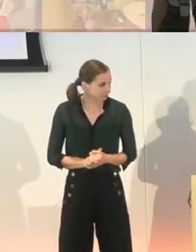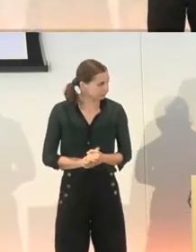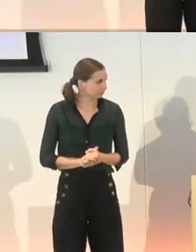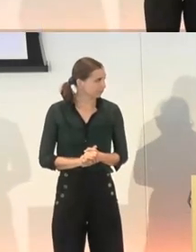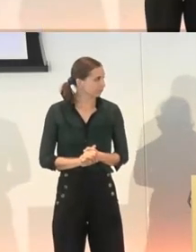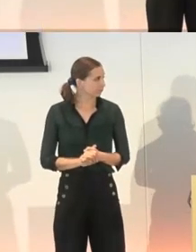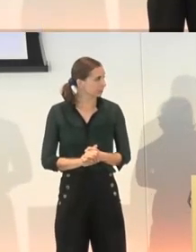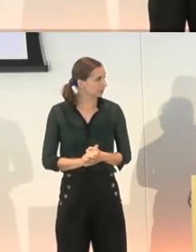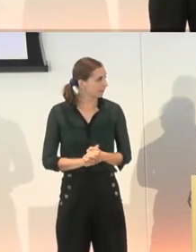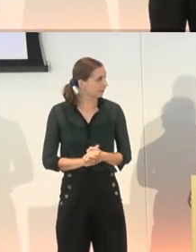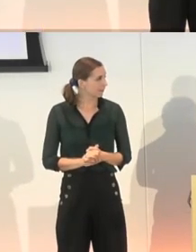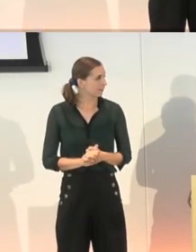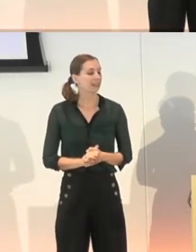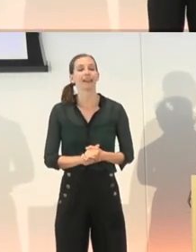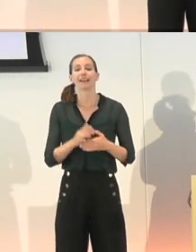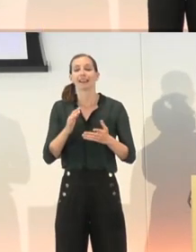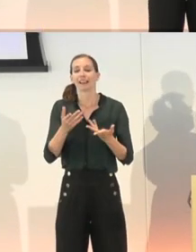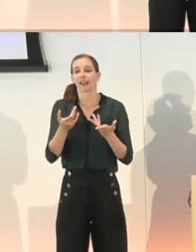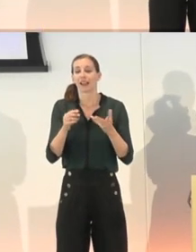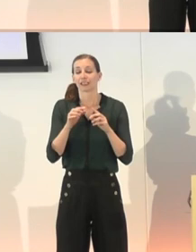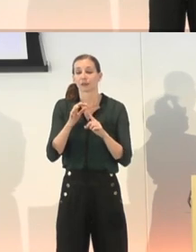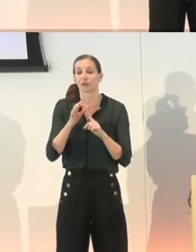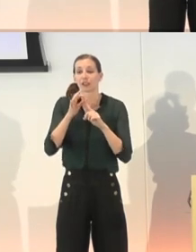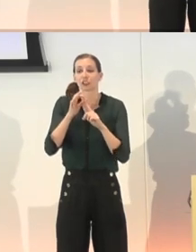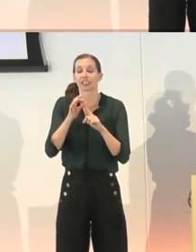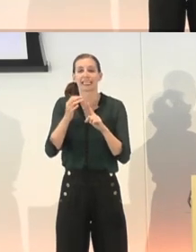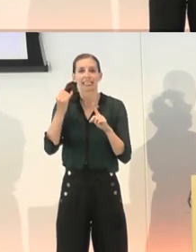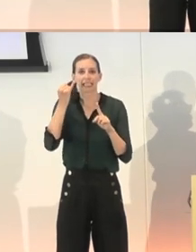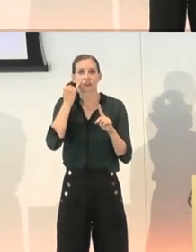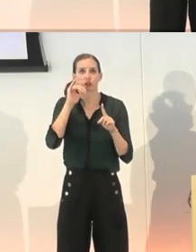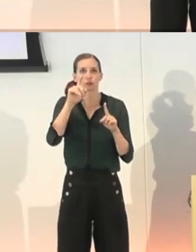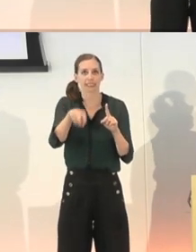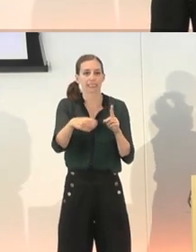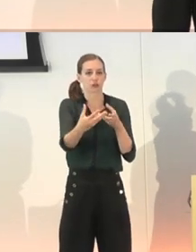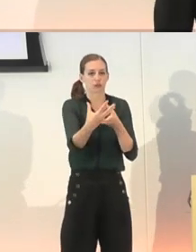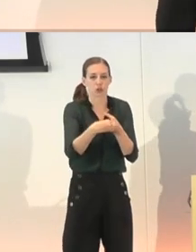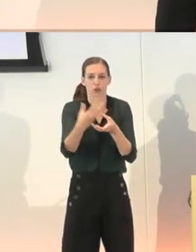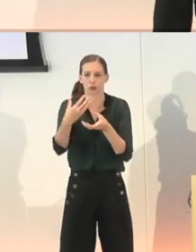especially moving into culturally and linguistically different environments.